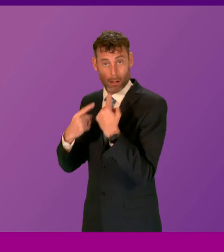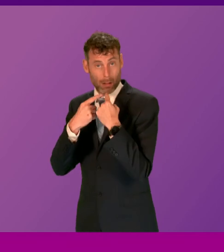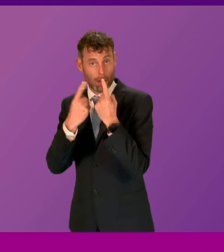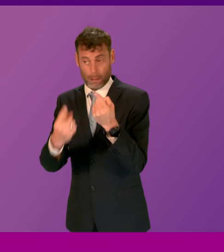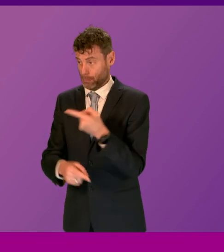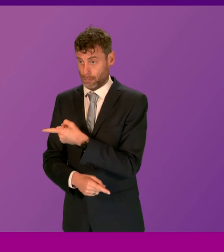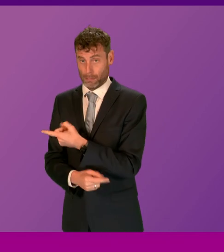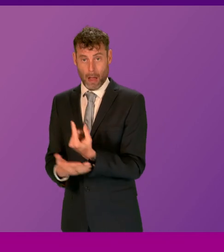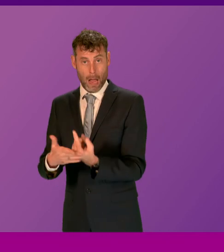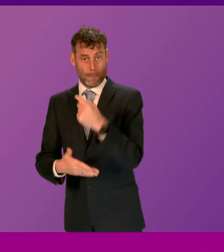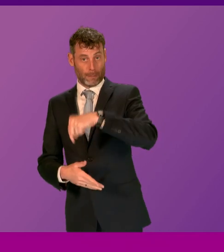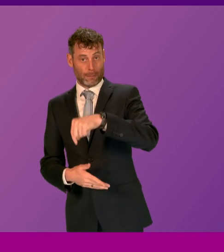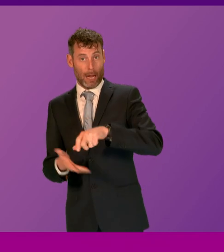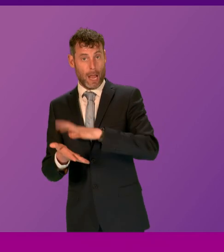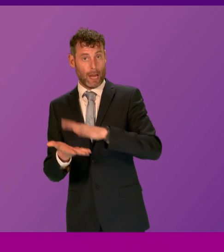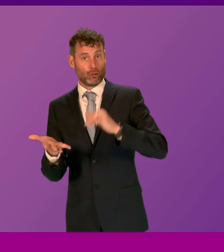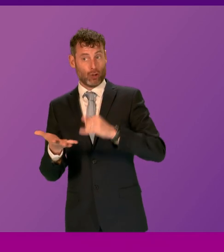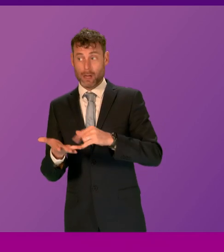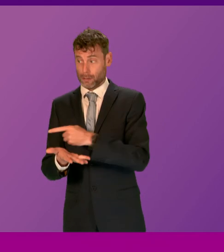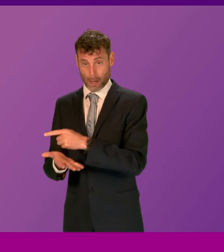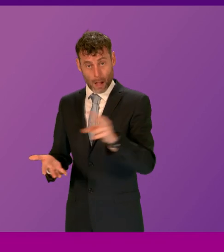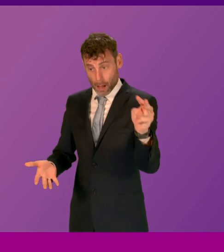NHS are saying.